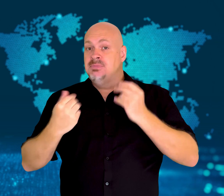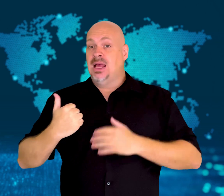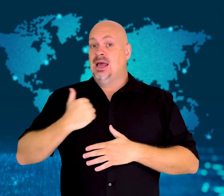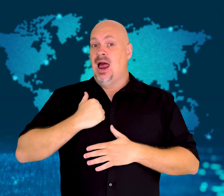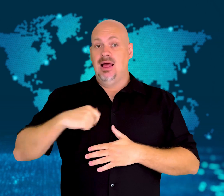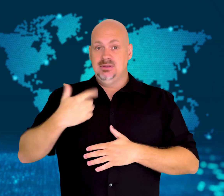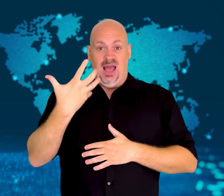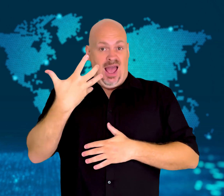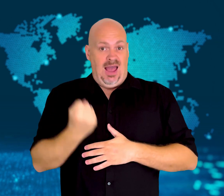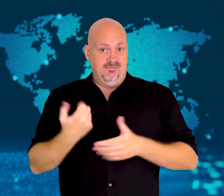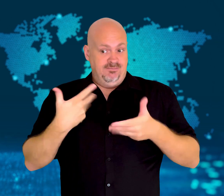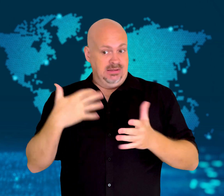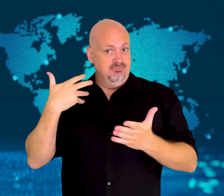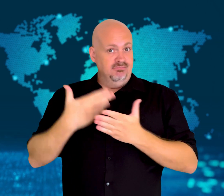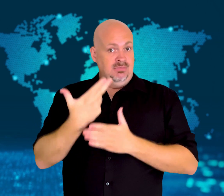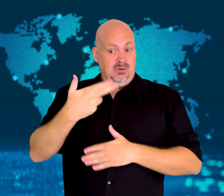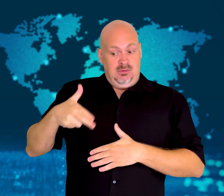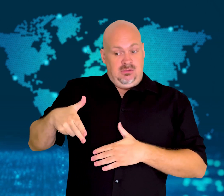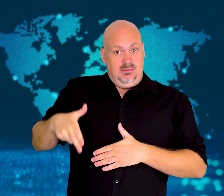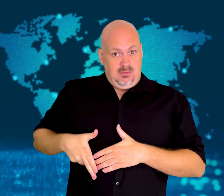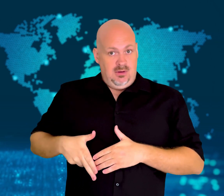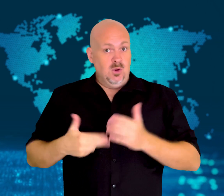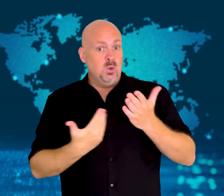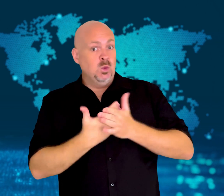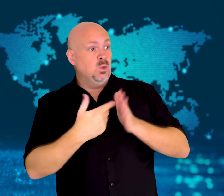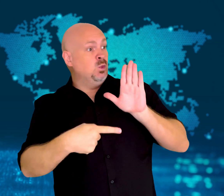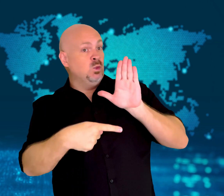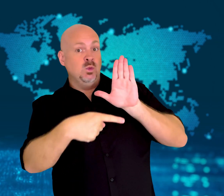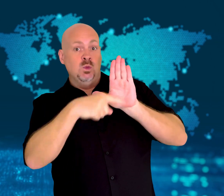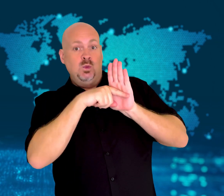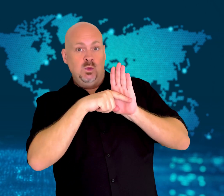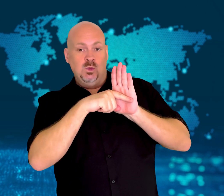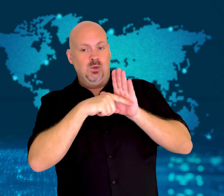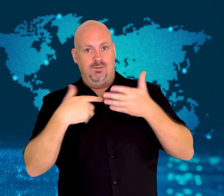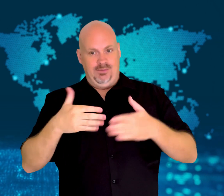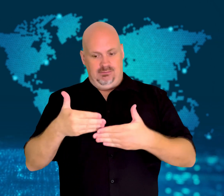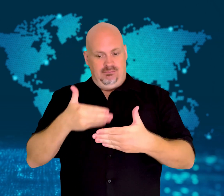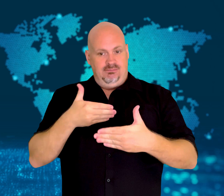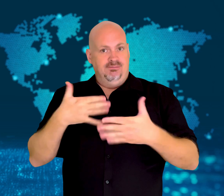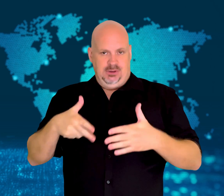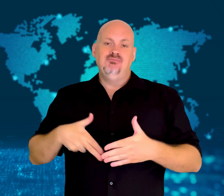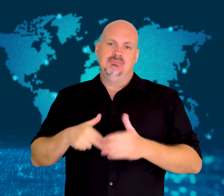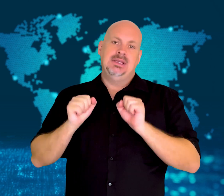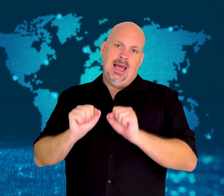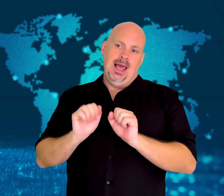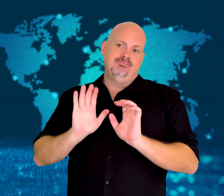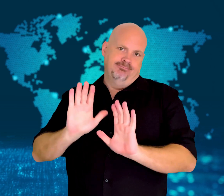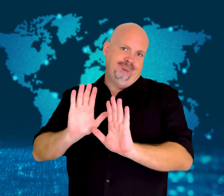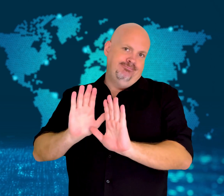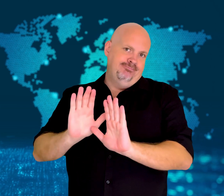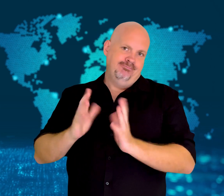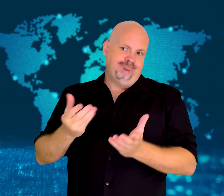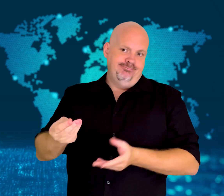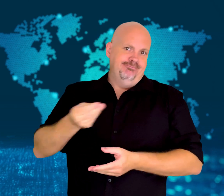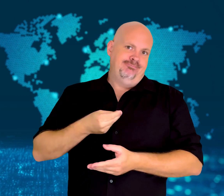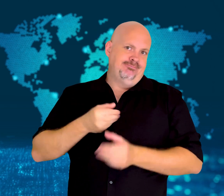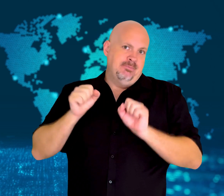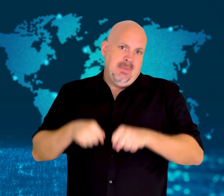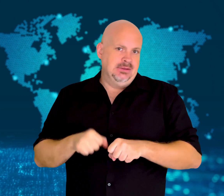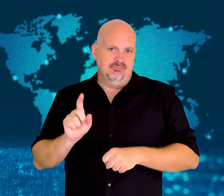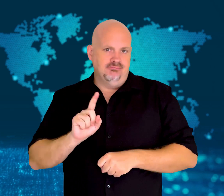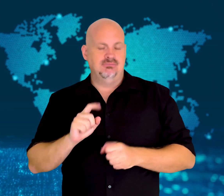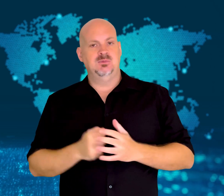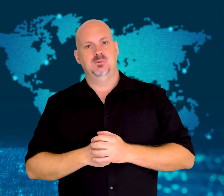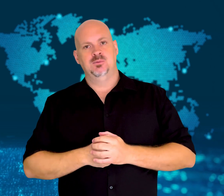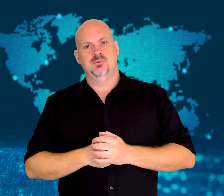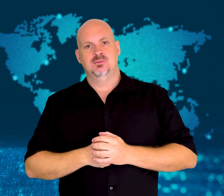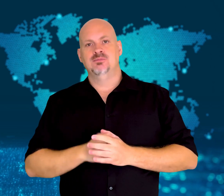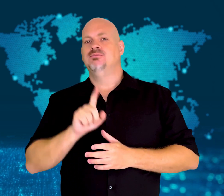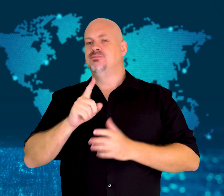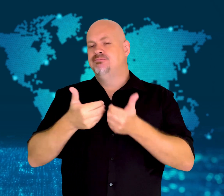but many Canadians who already own handguns before legislation will be allowed